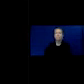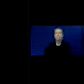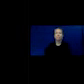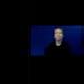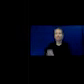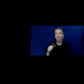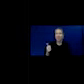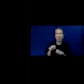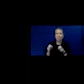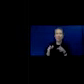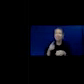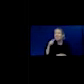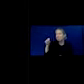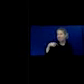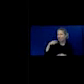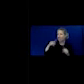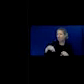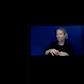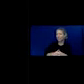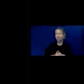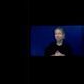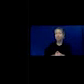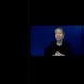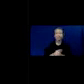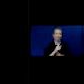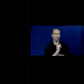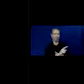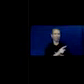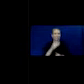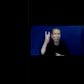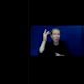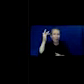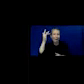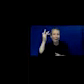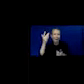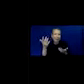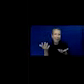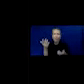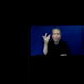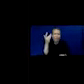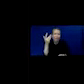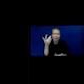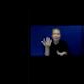Why would an employer want to customize a job for a person with a disability?